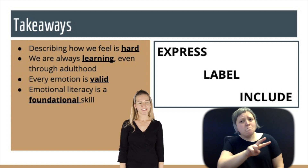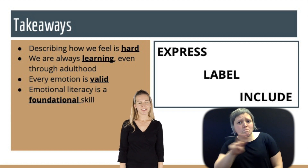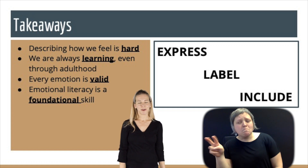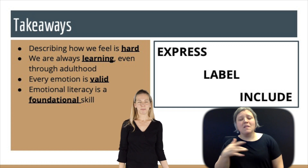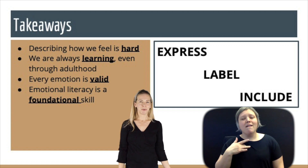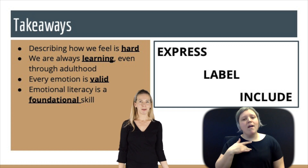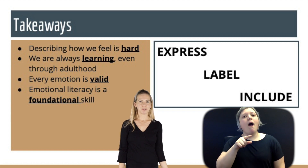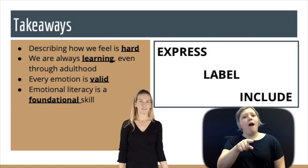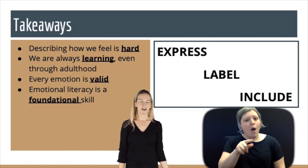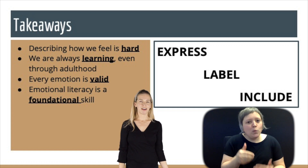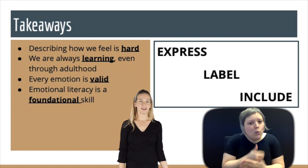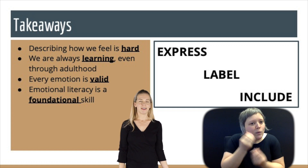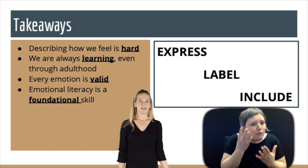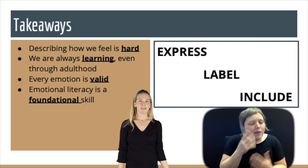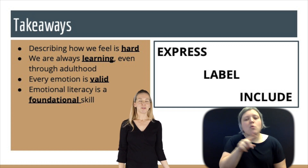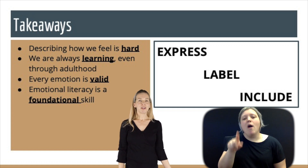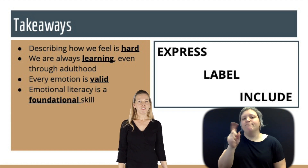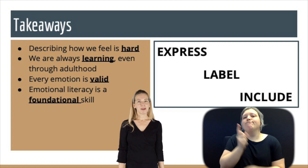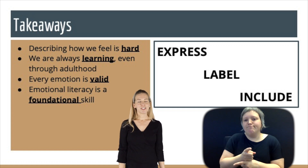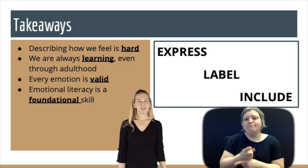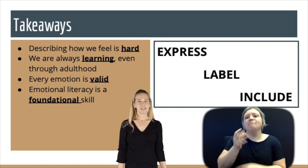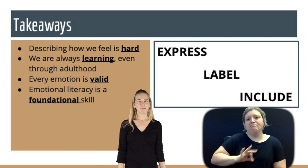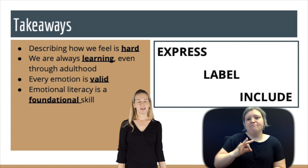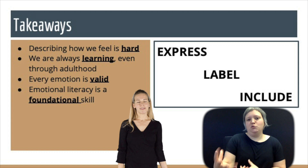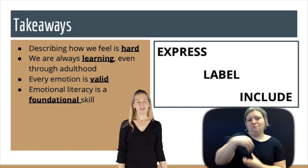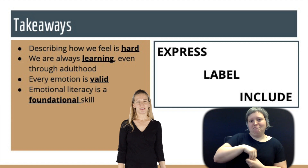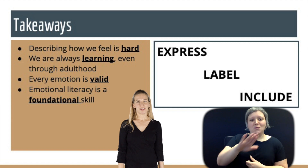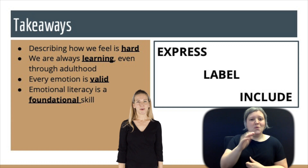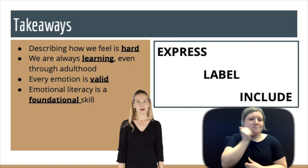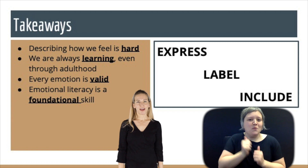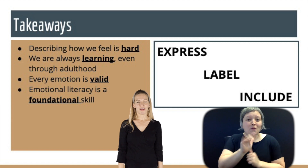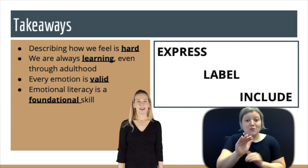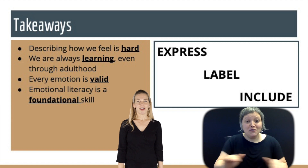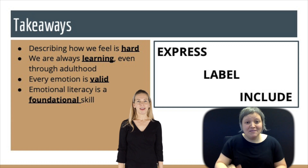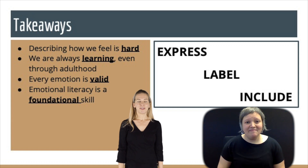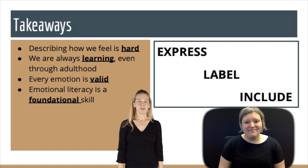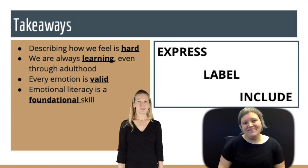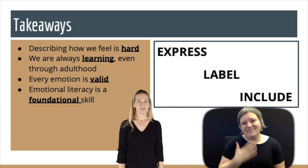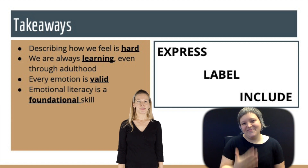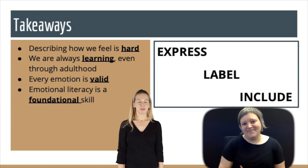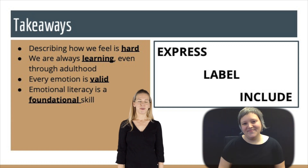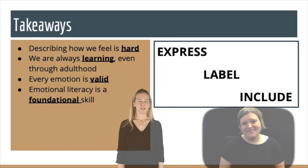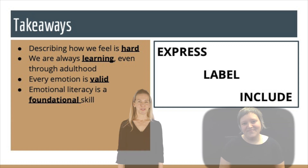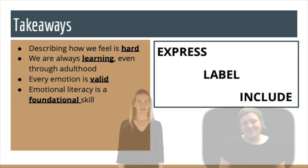I hope you are able to find some new information and some things that you can take away and use with your own children.